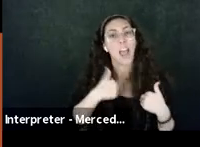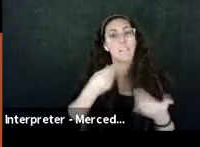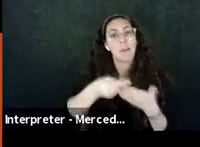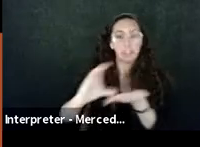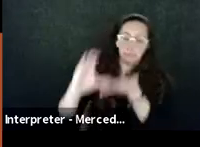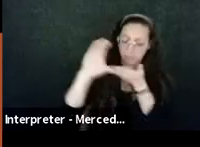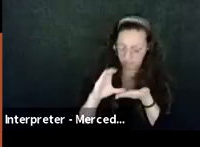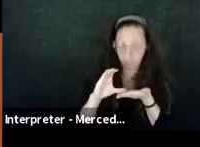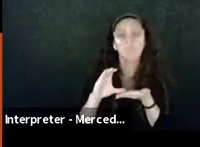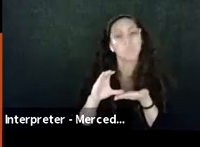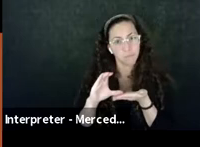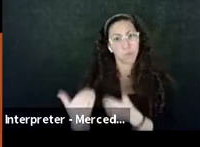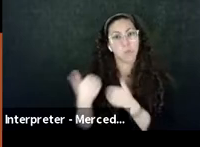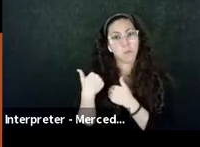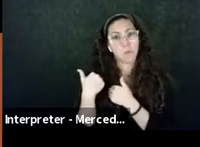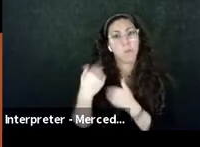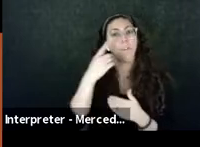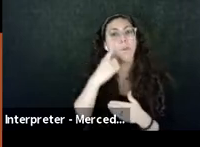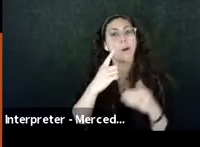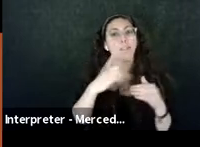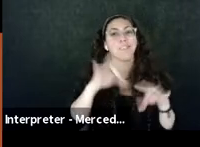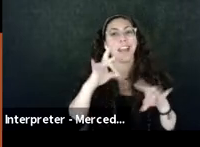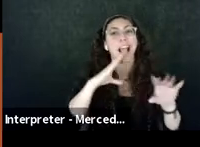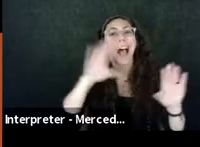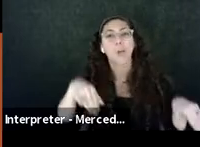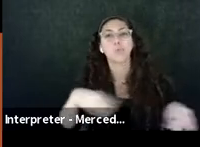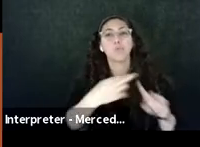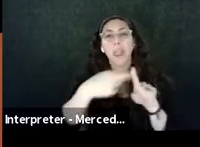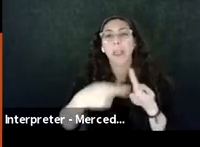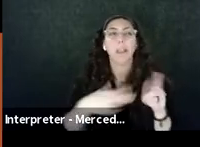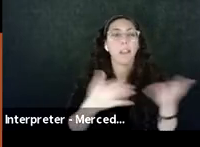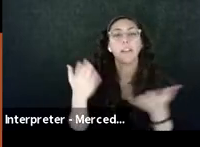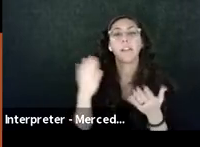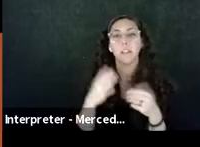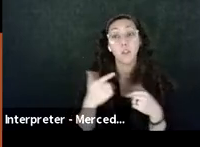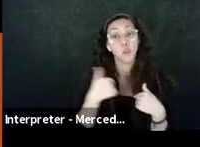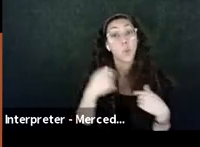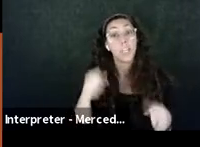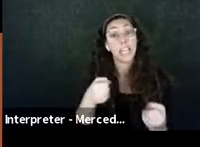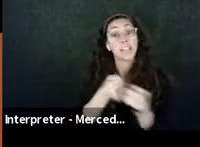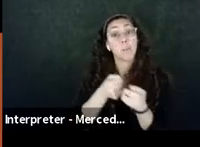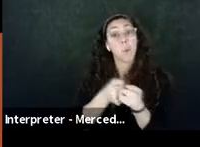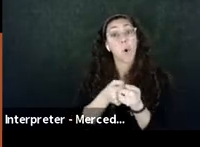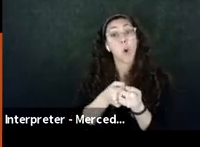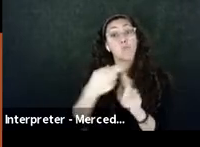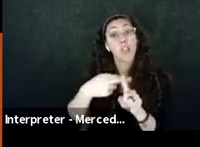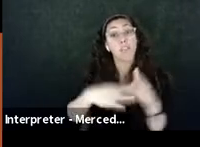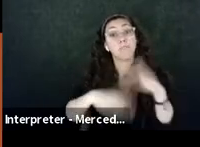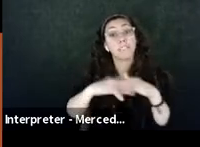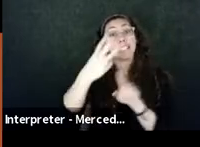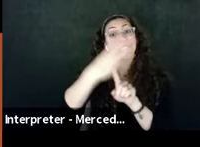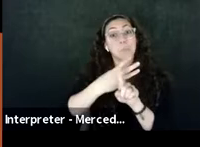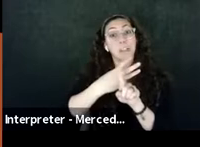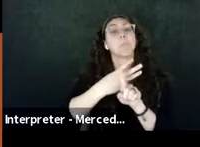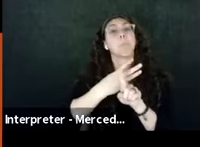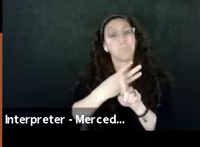Natalie Chavez: Which will mean we could, in essence, support a portion of the rent up to six months. So we're structuring that program right now and how that's going to look